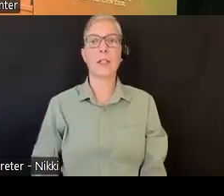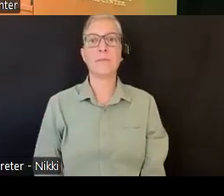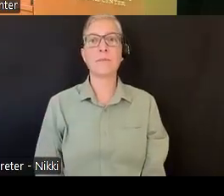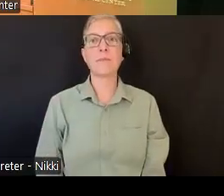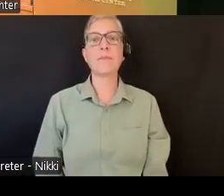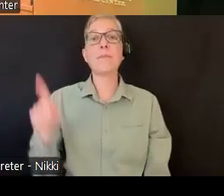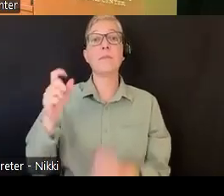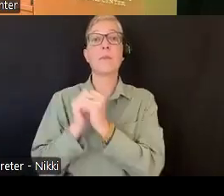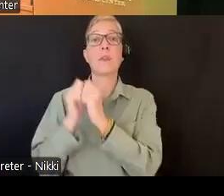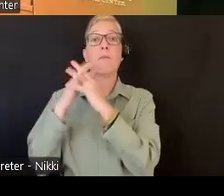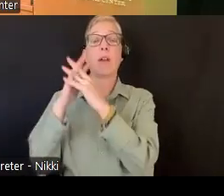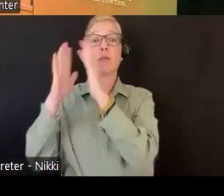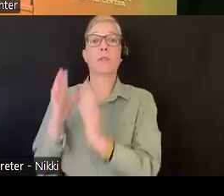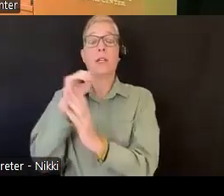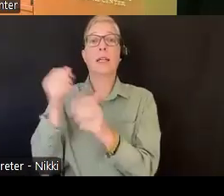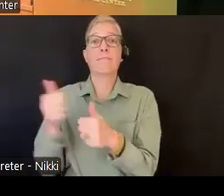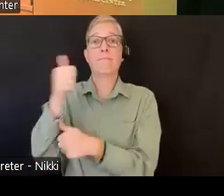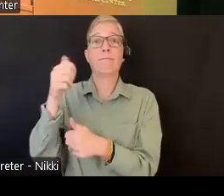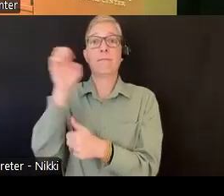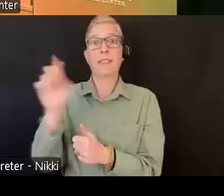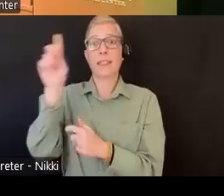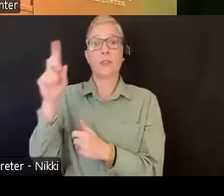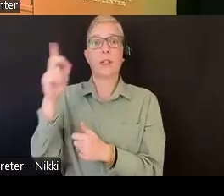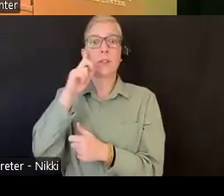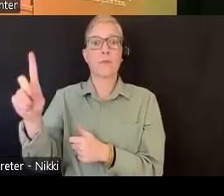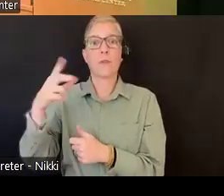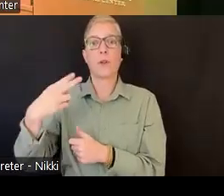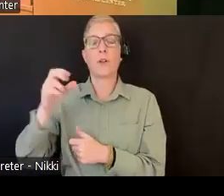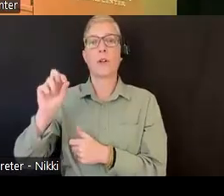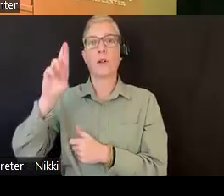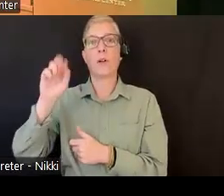and executive director of project horseshoe farm that you're going to hear about today. Um which